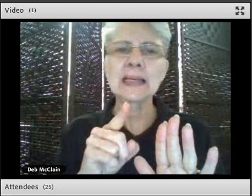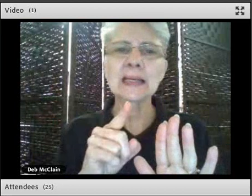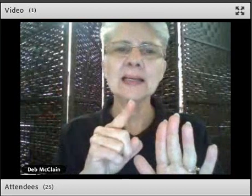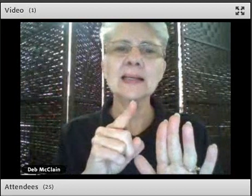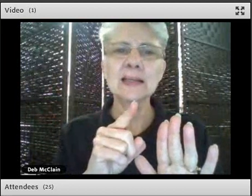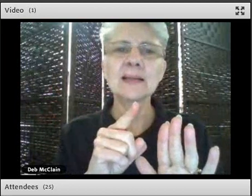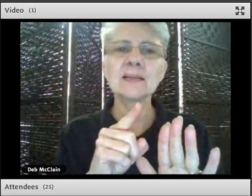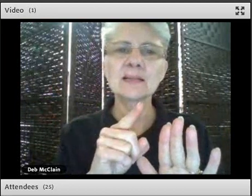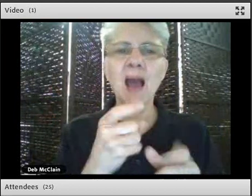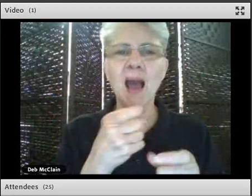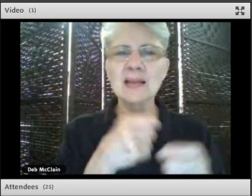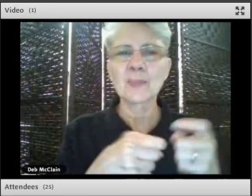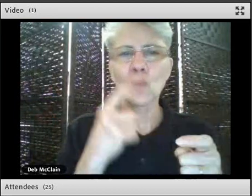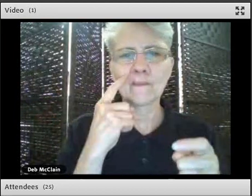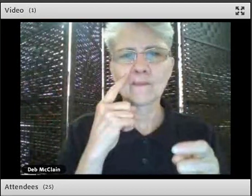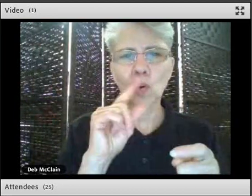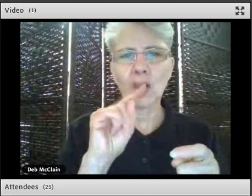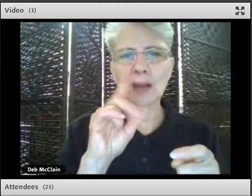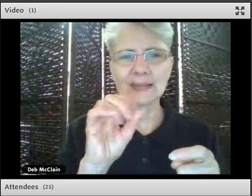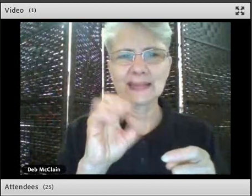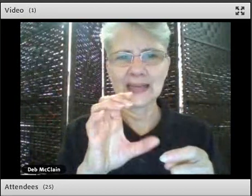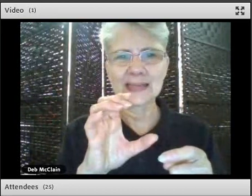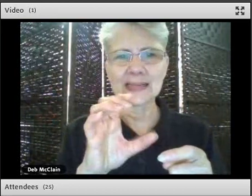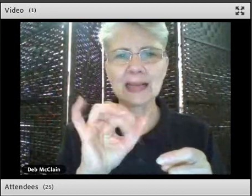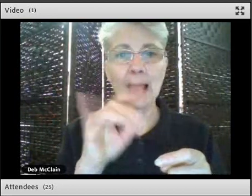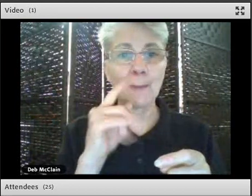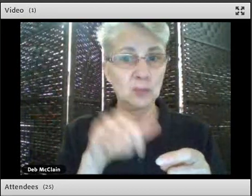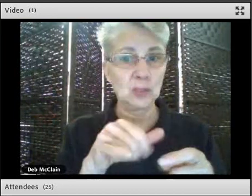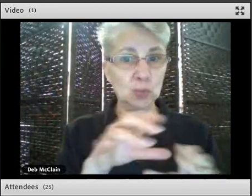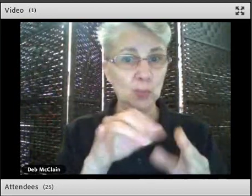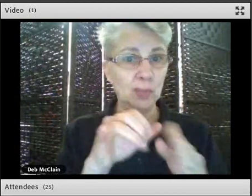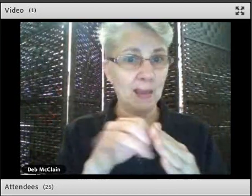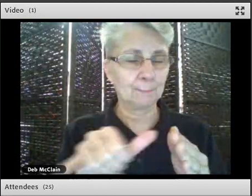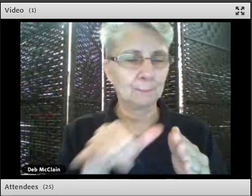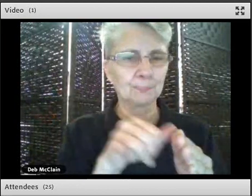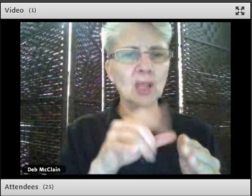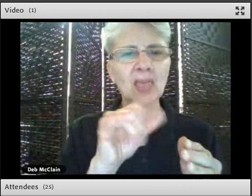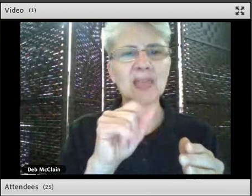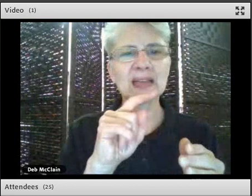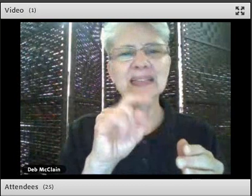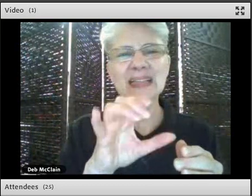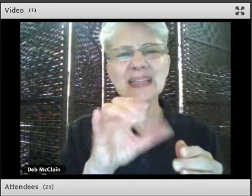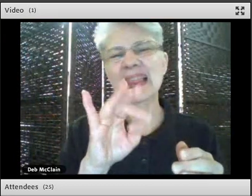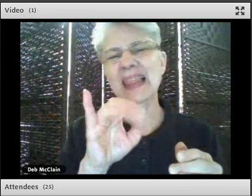So, the disc label is generally going to be your friend. That's the place that you want to look at